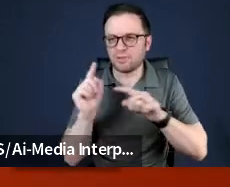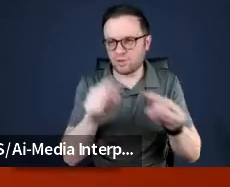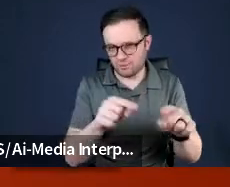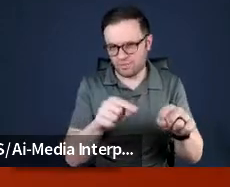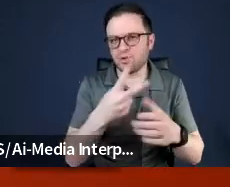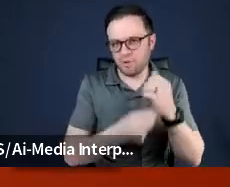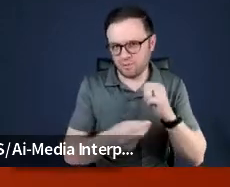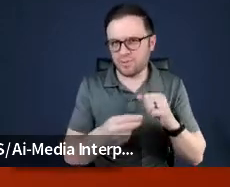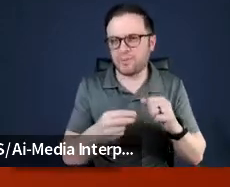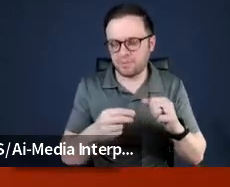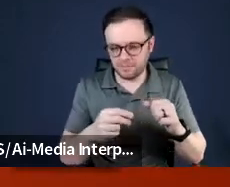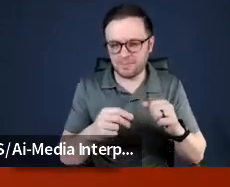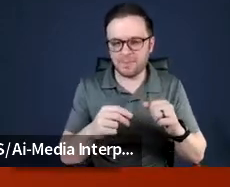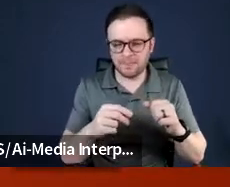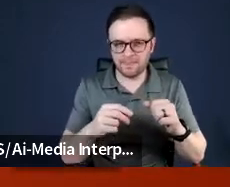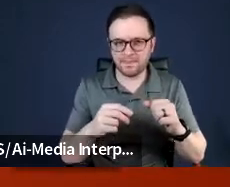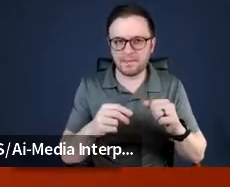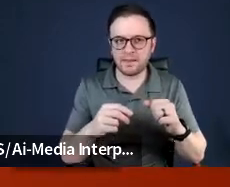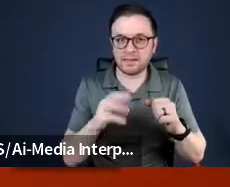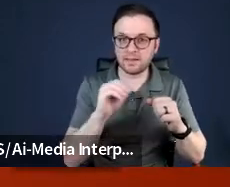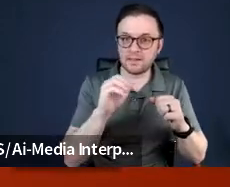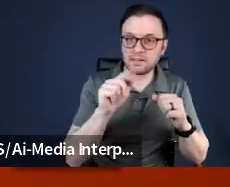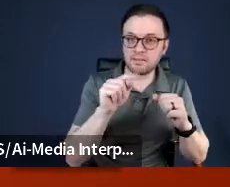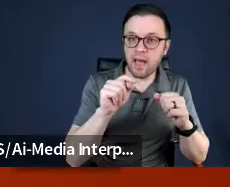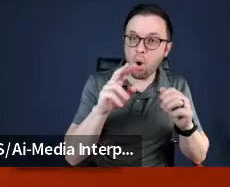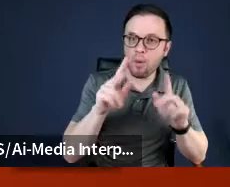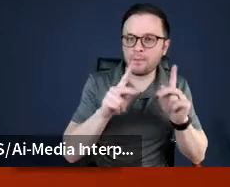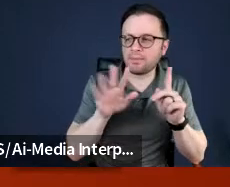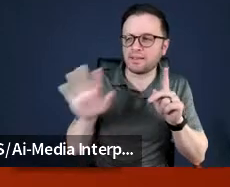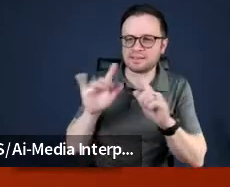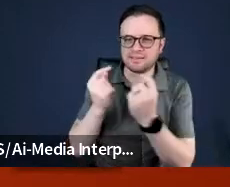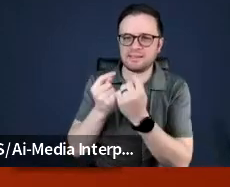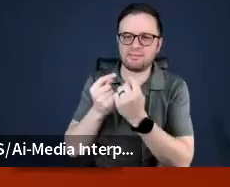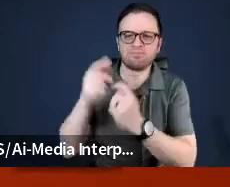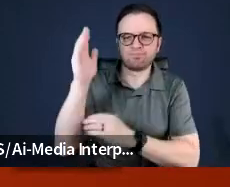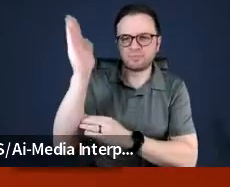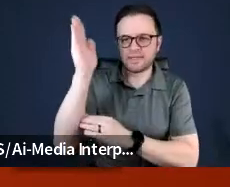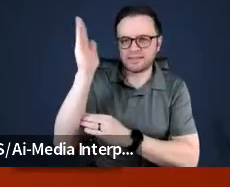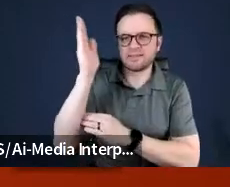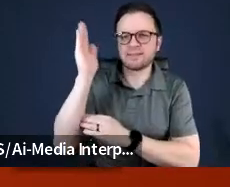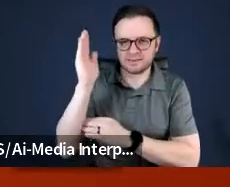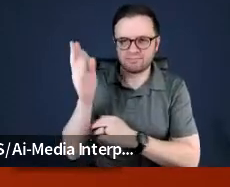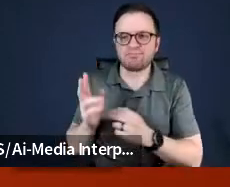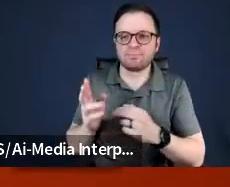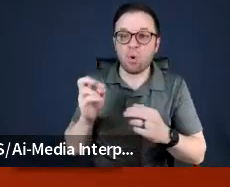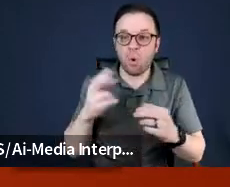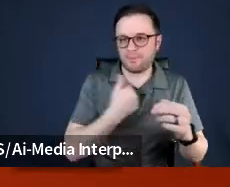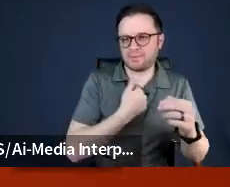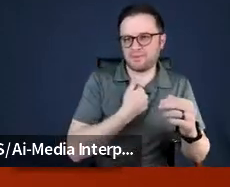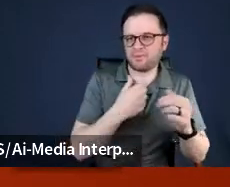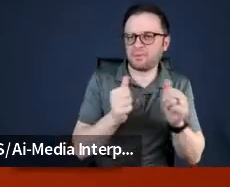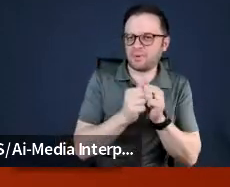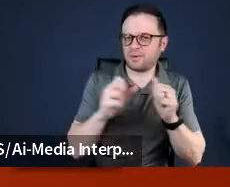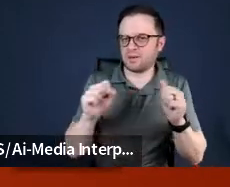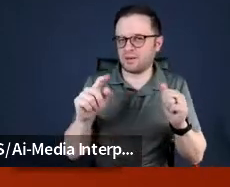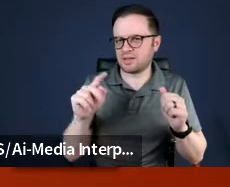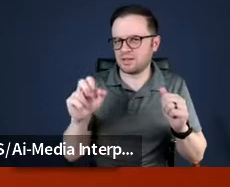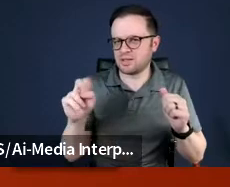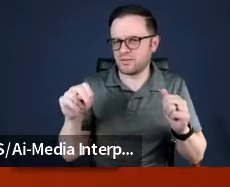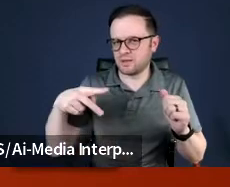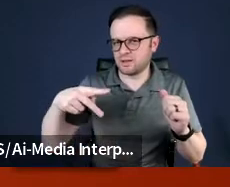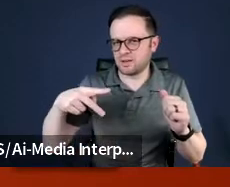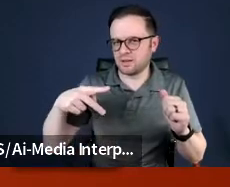I see lots of state employees in the participant list and sign up list, I highly recommend state employees attend